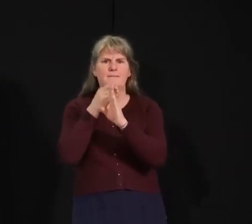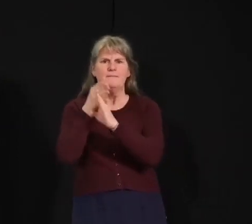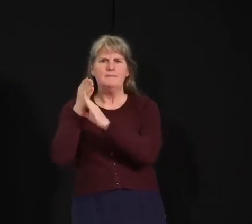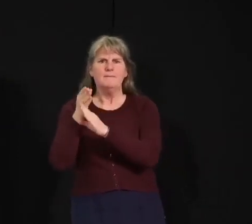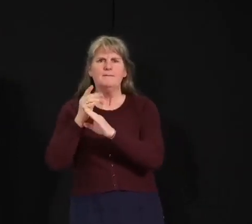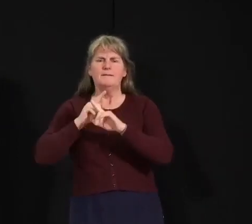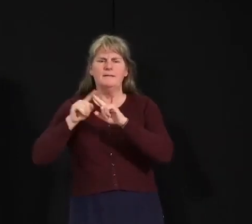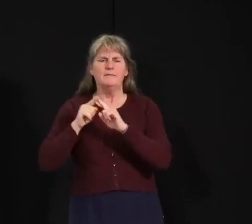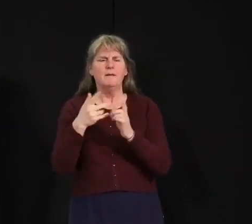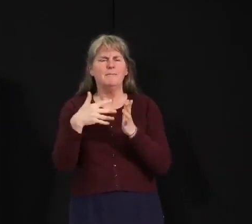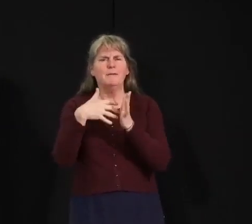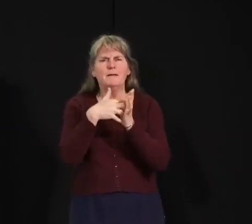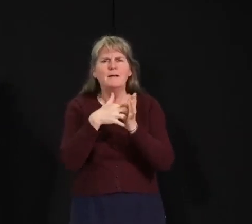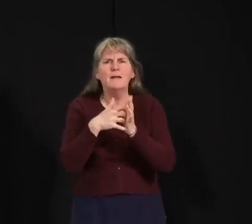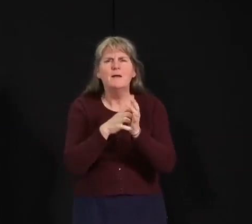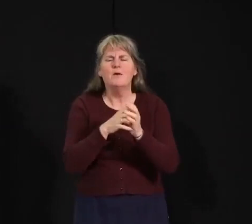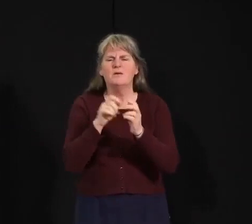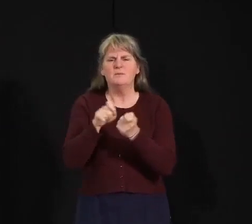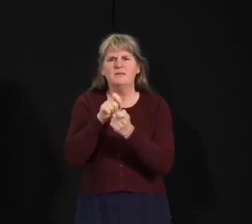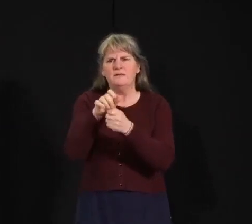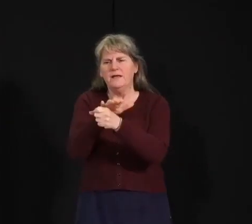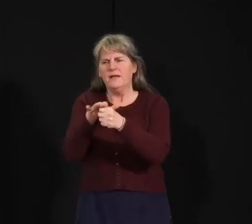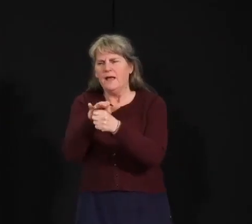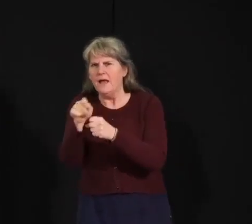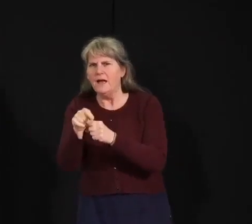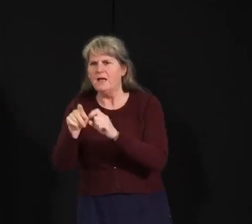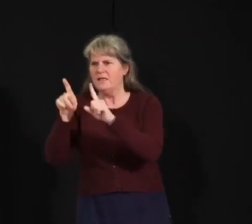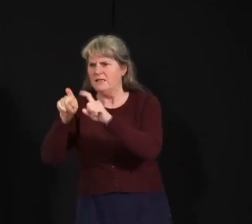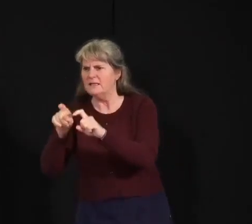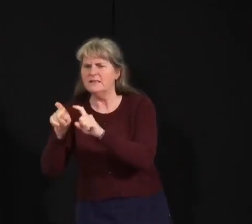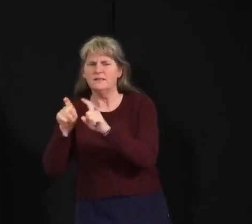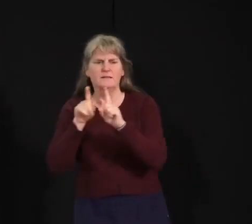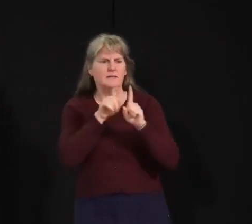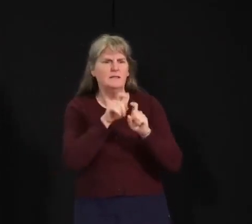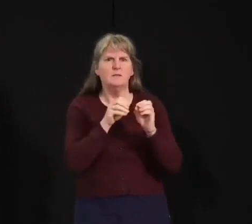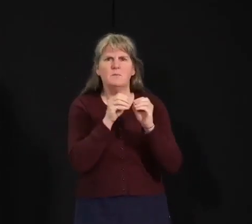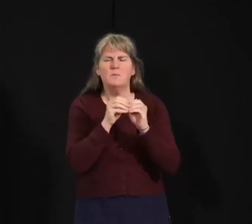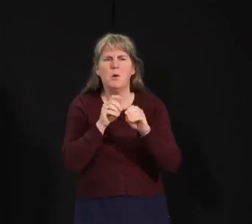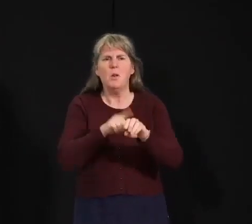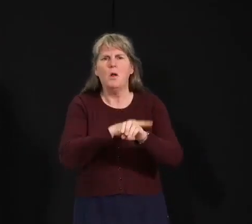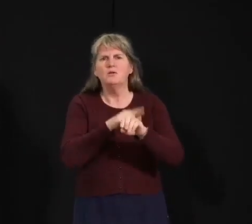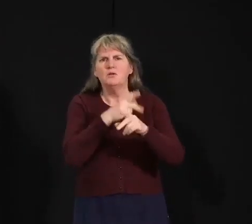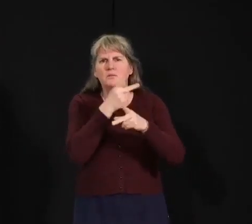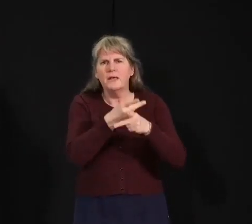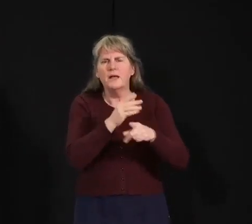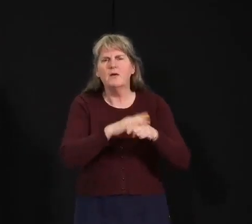conditions, is testing capacity. Although we have tested a lot of people, we have been working on